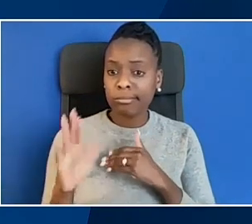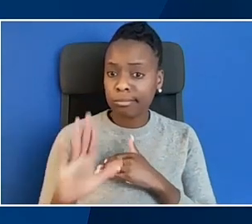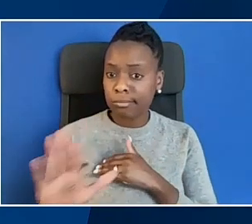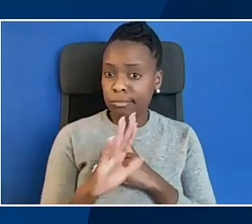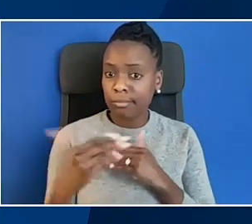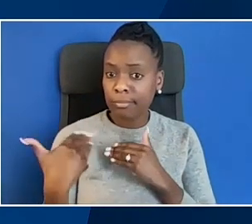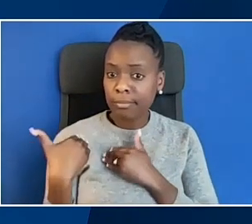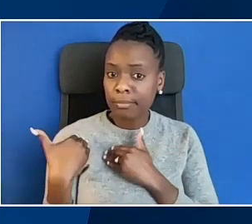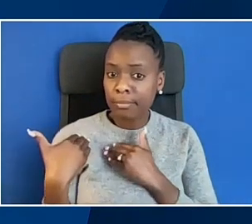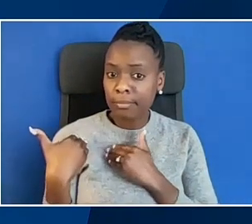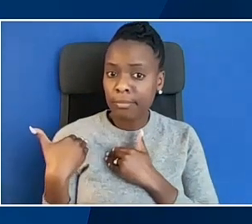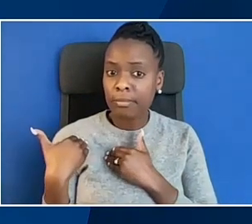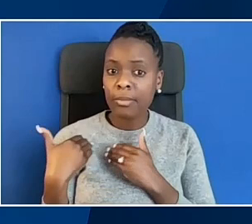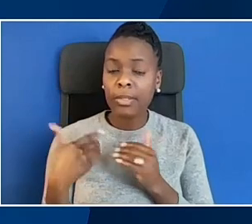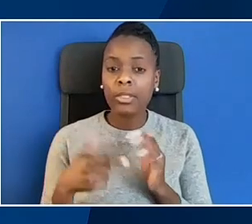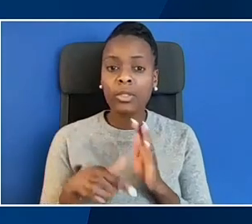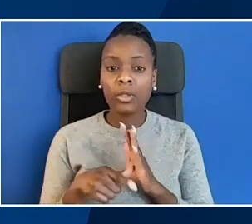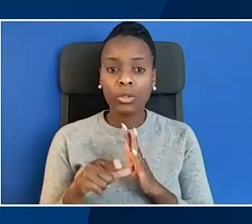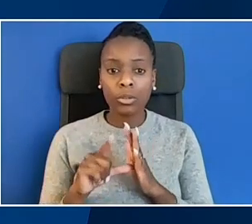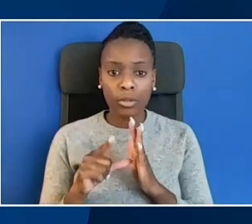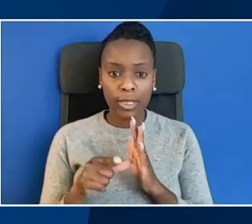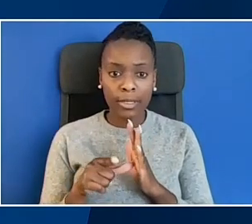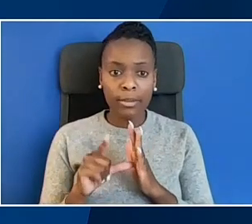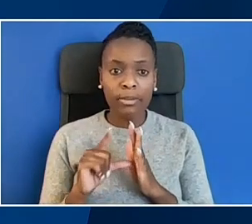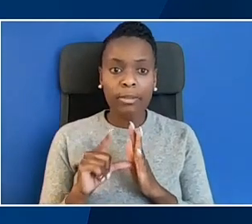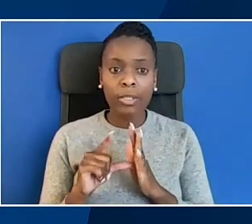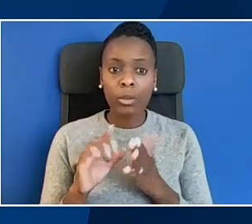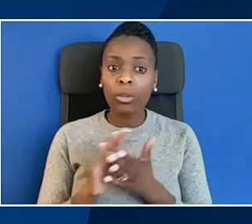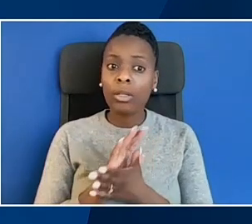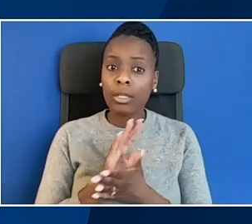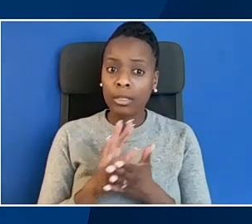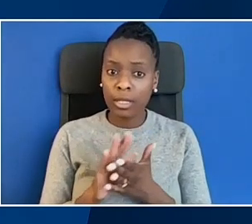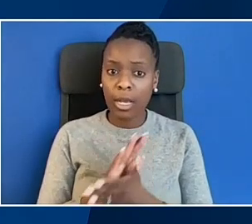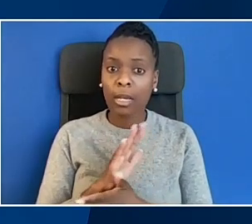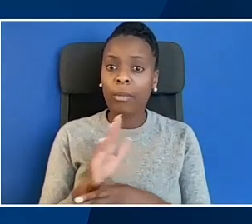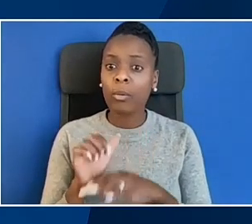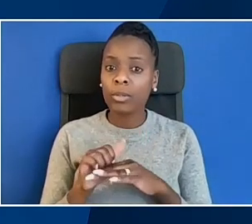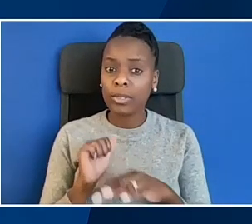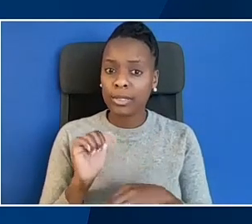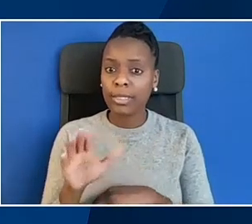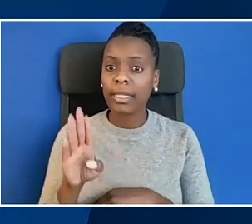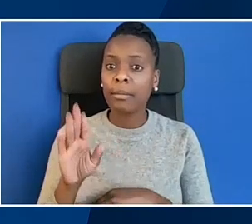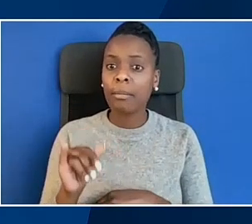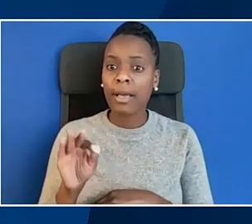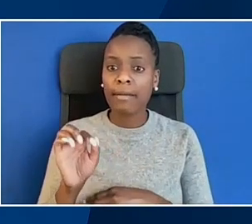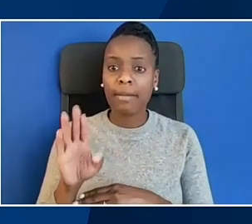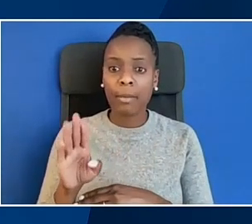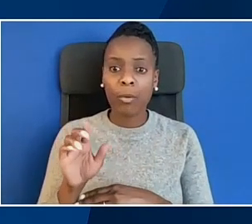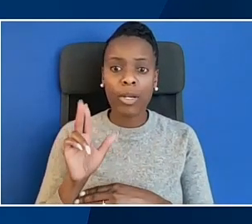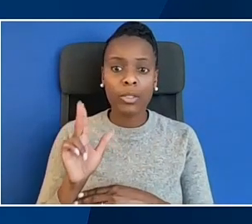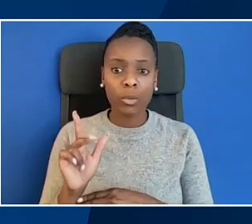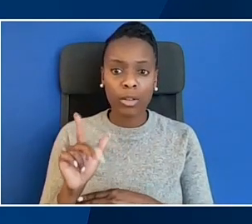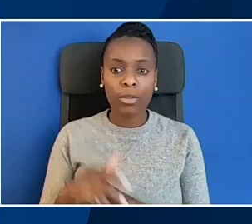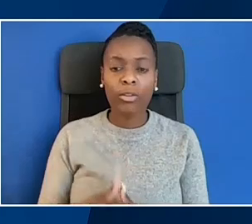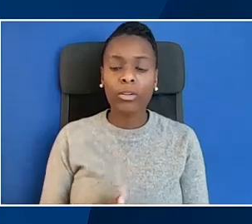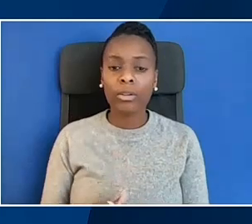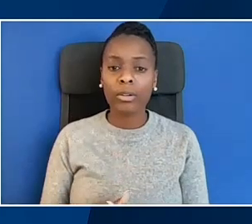want to review the document that you will send by February 23rd that will- you know,